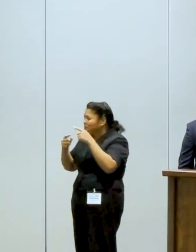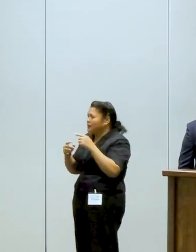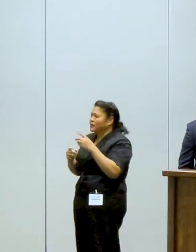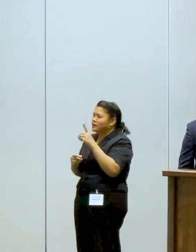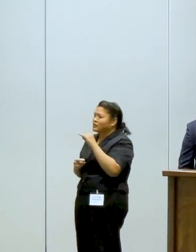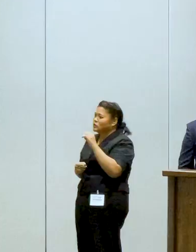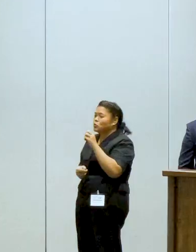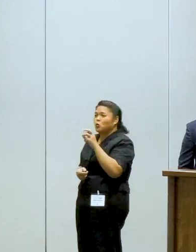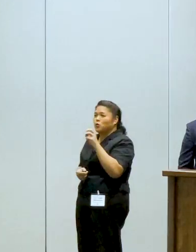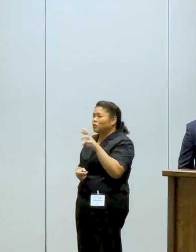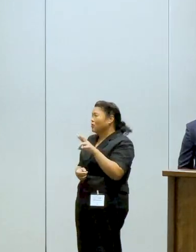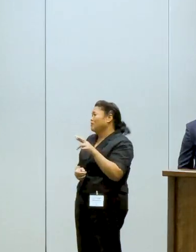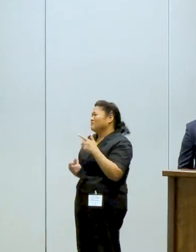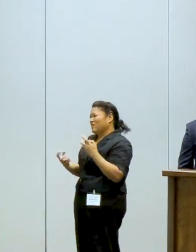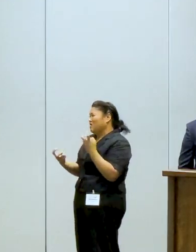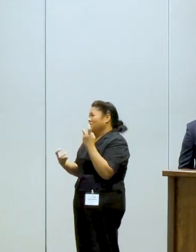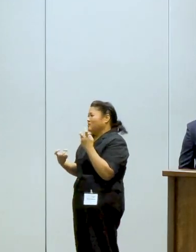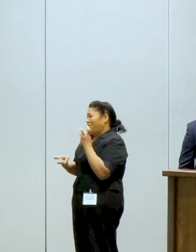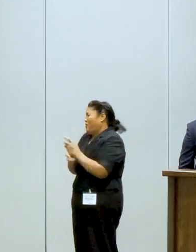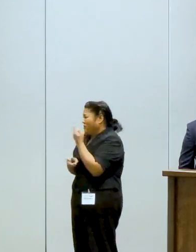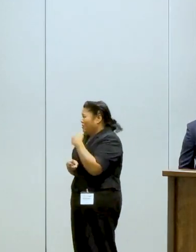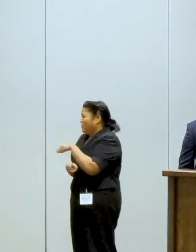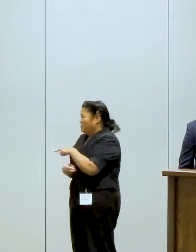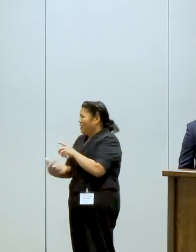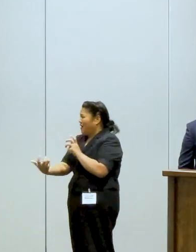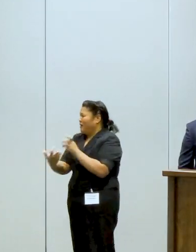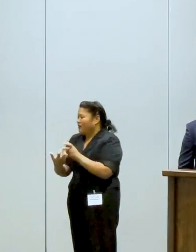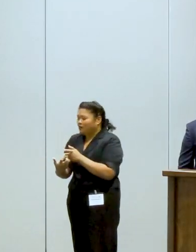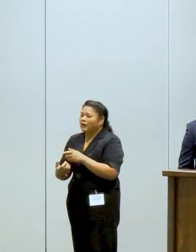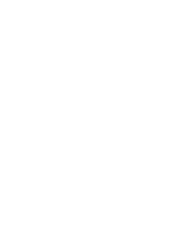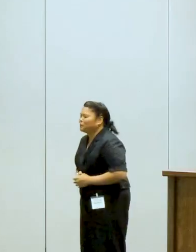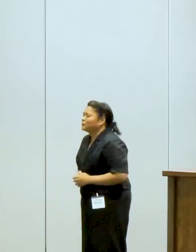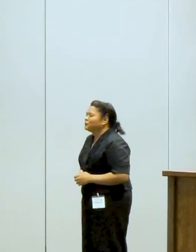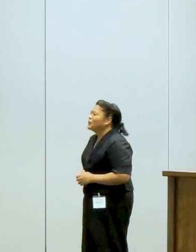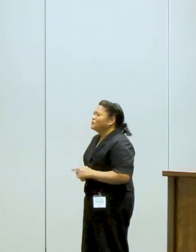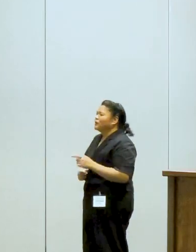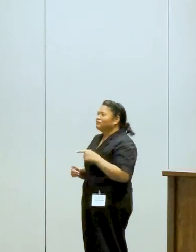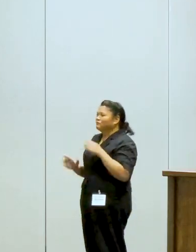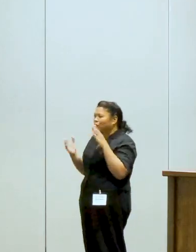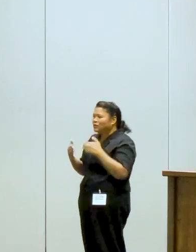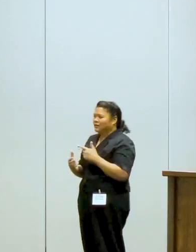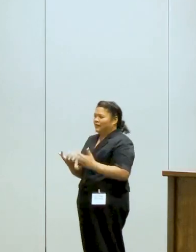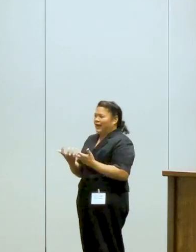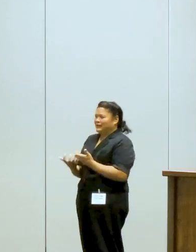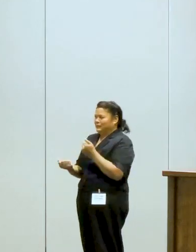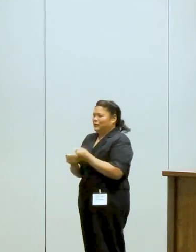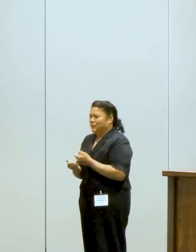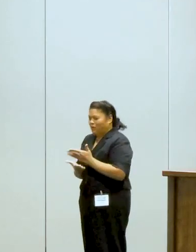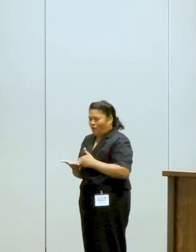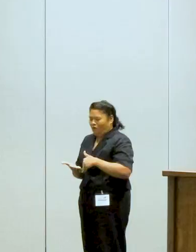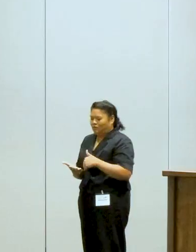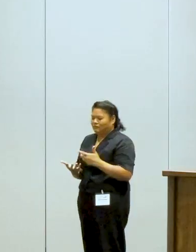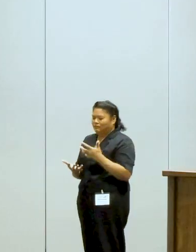simplify and clarify these things. So processing large amounts of information can overwhelm